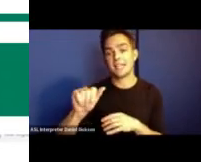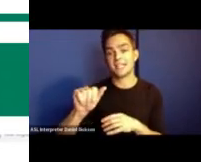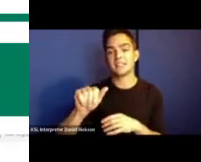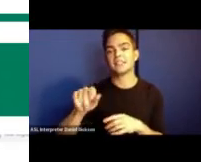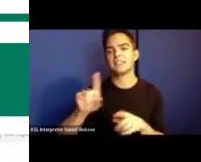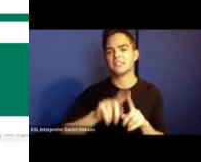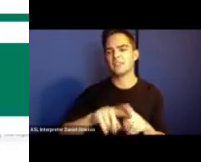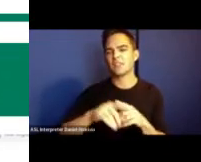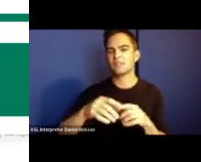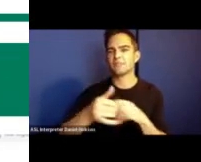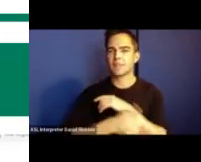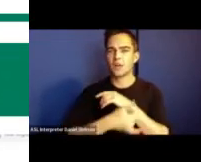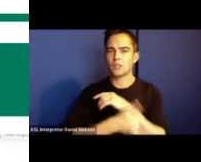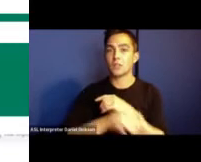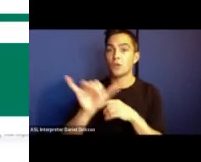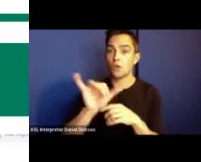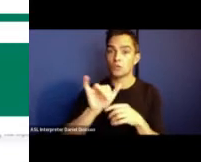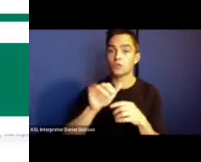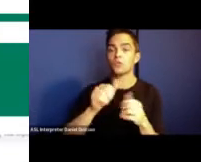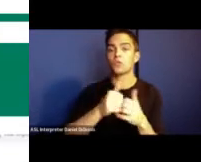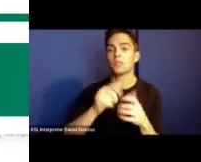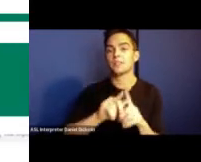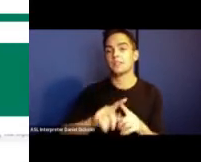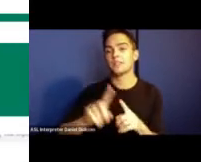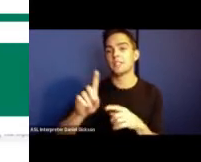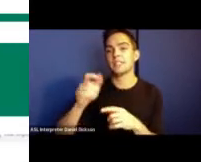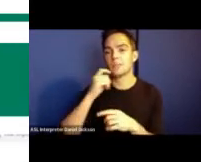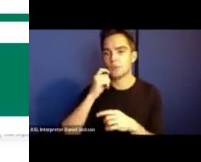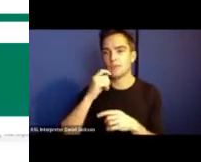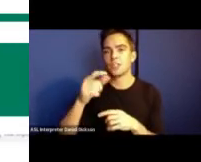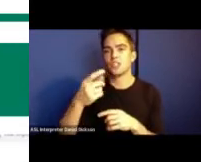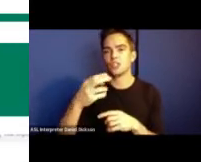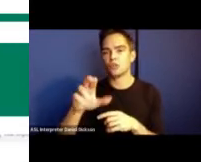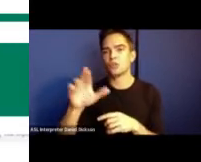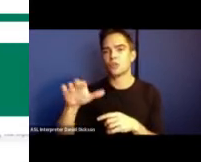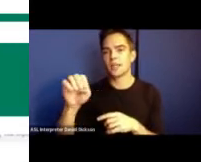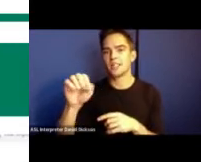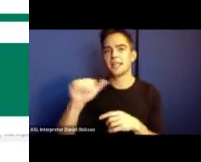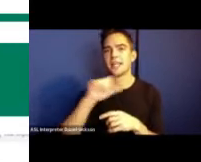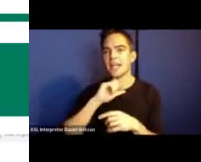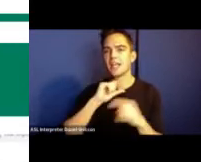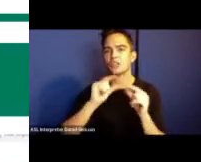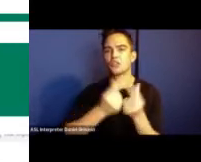well as by a couple different demographics, which were gender, race and age group. And it allows us to filter out for